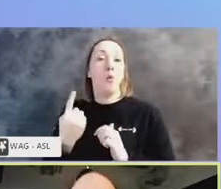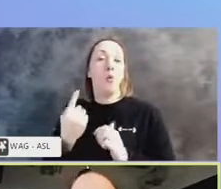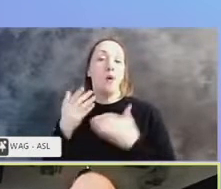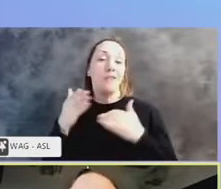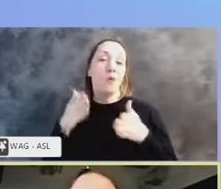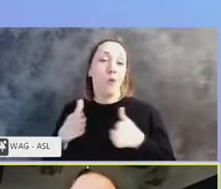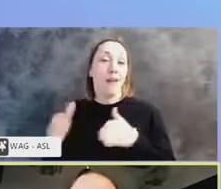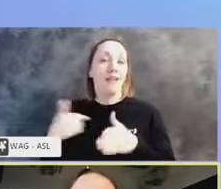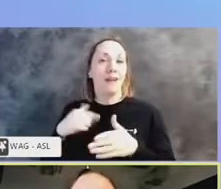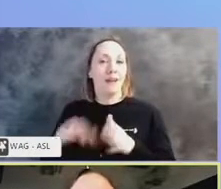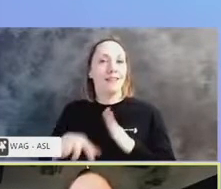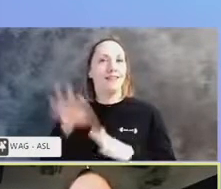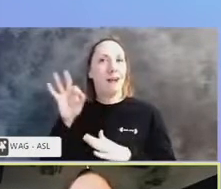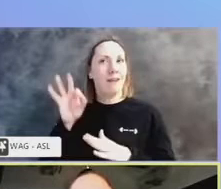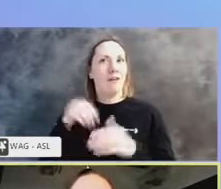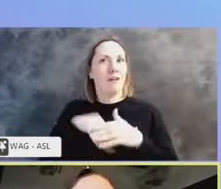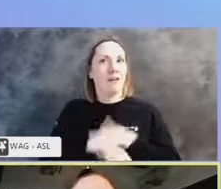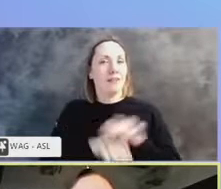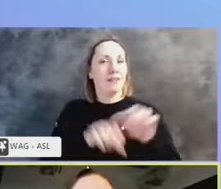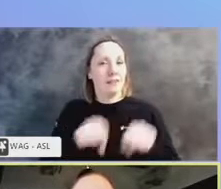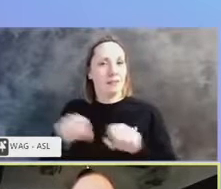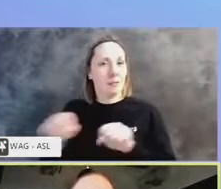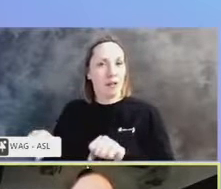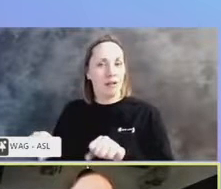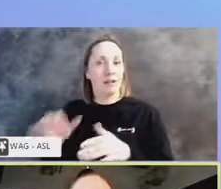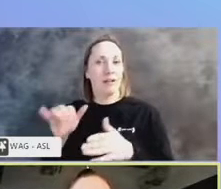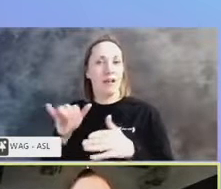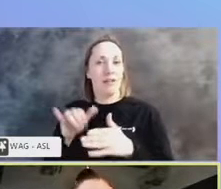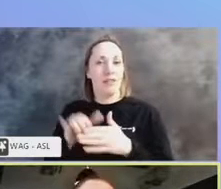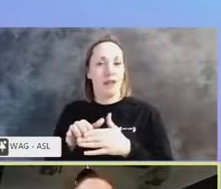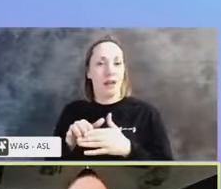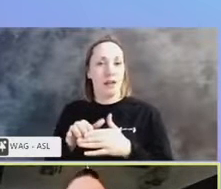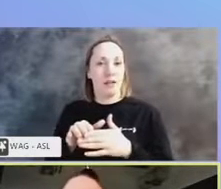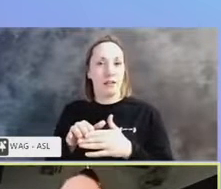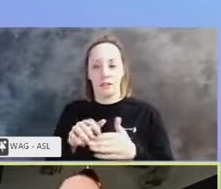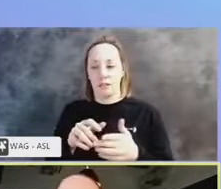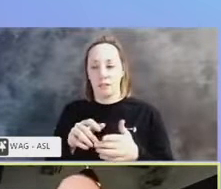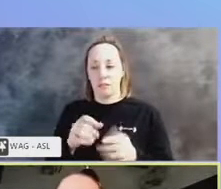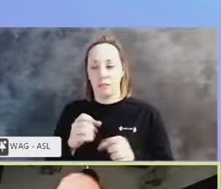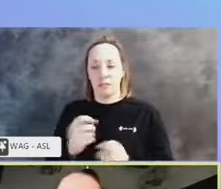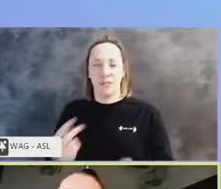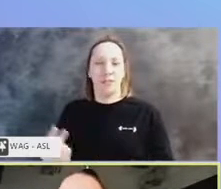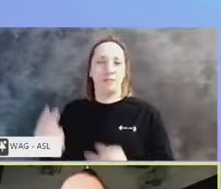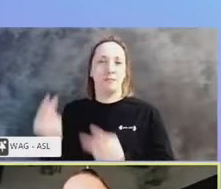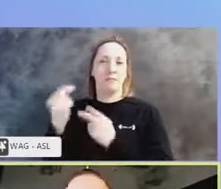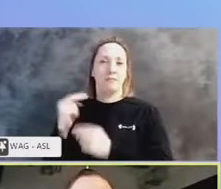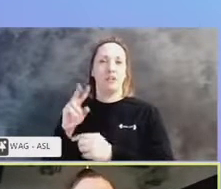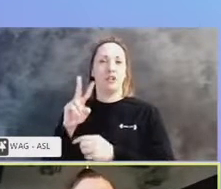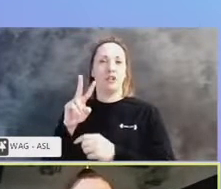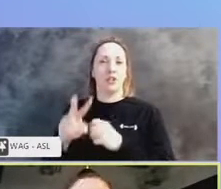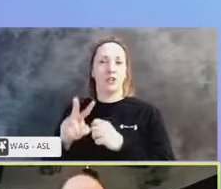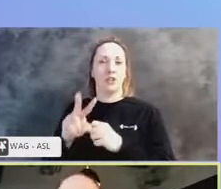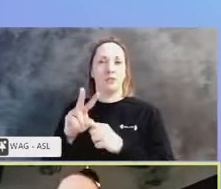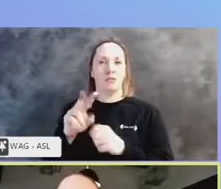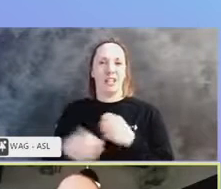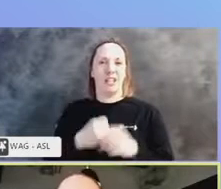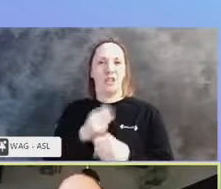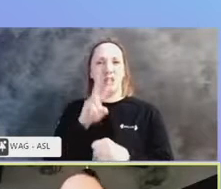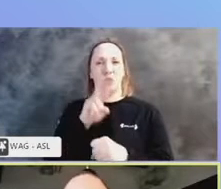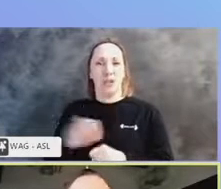is telling you a little story. That story is a about ways in which I started accessibility, and that a